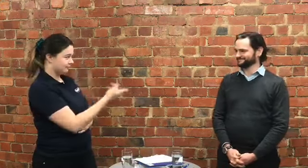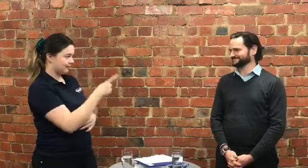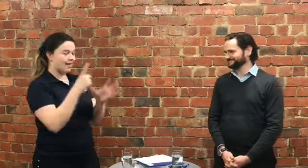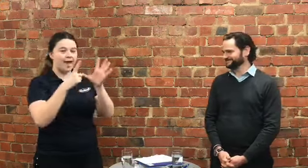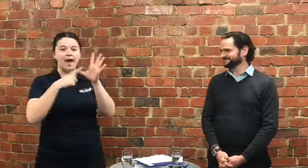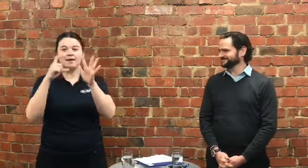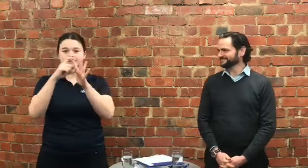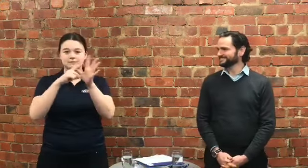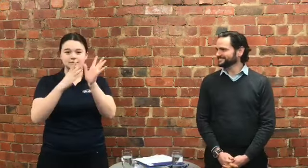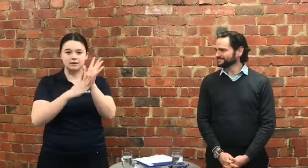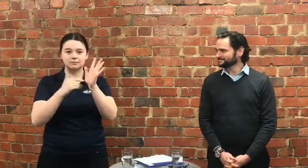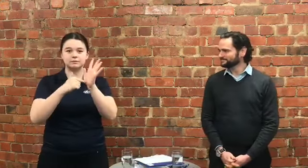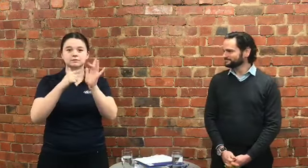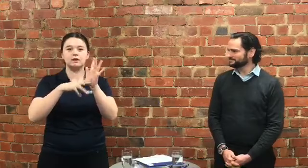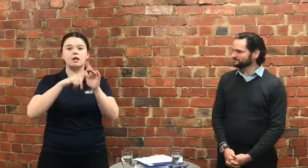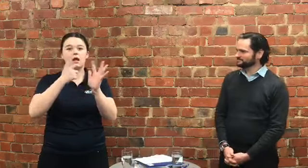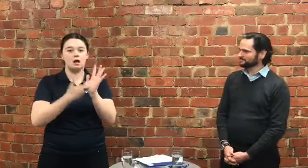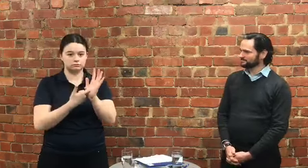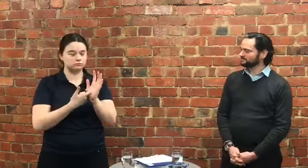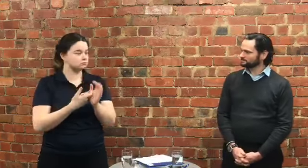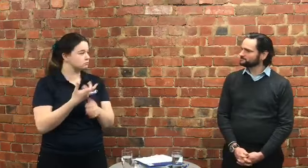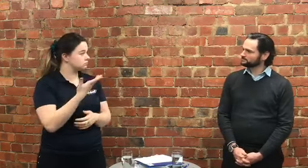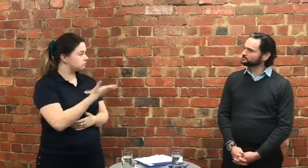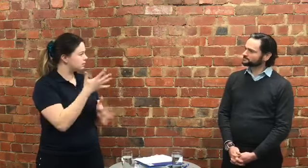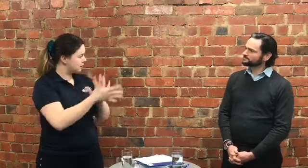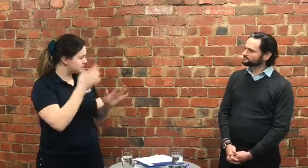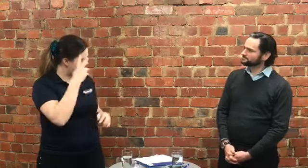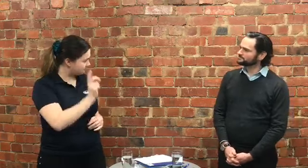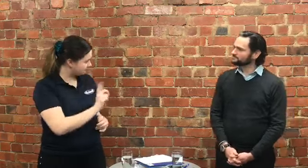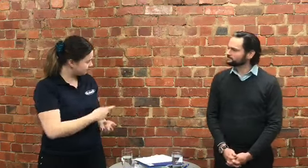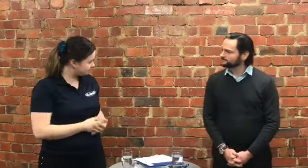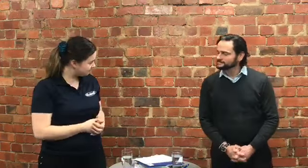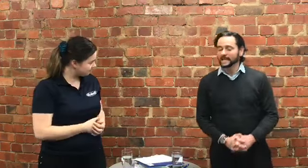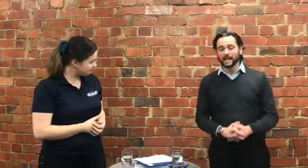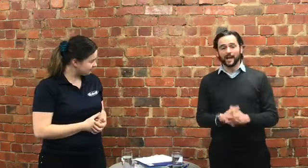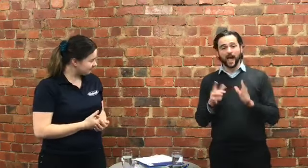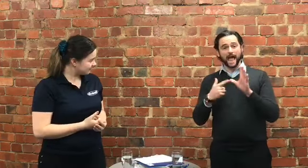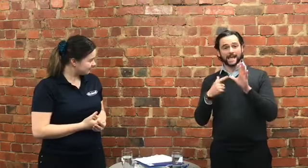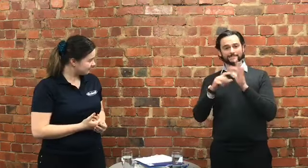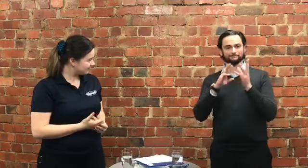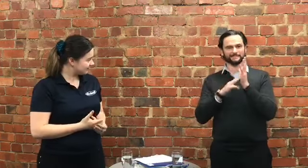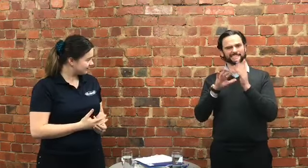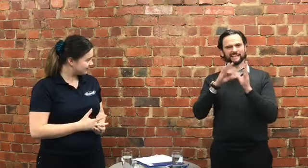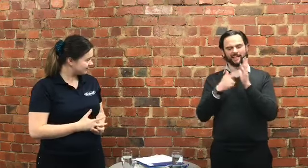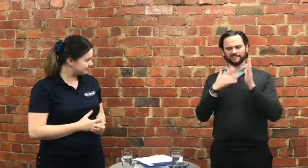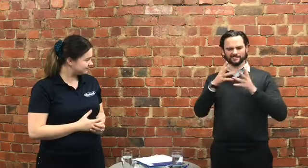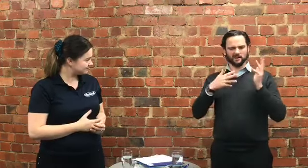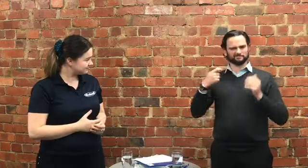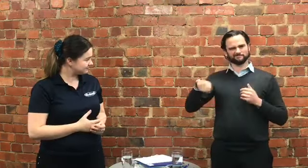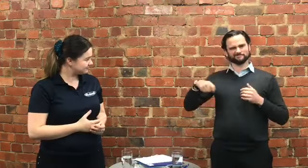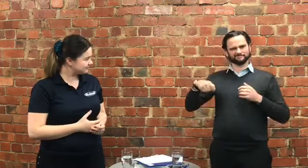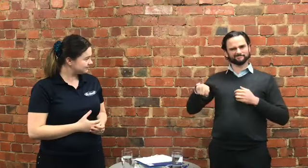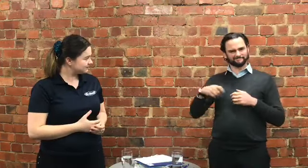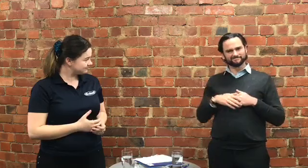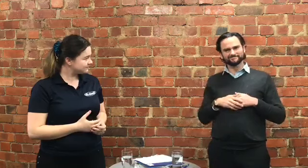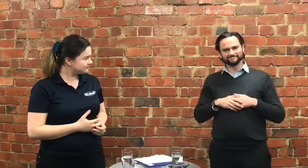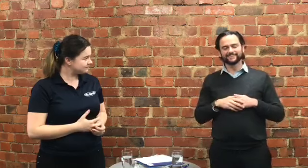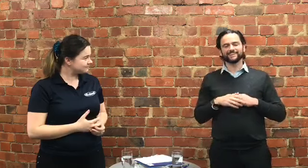Now, we have another special person with me this evening who's Adam Tickler. Adam, what's your sign? This is my sign name.